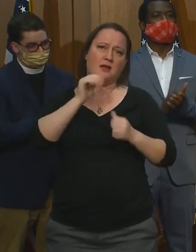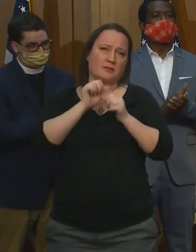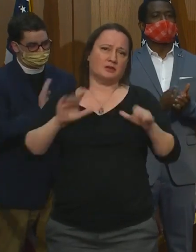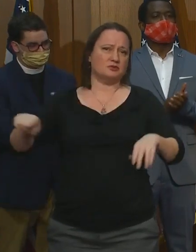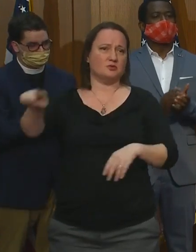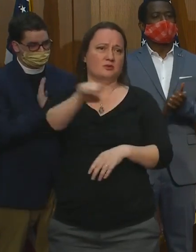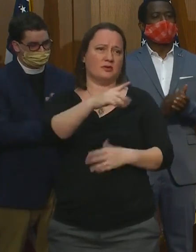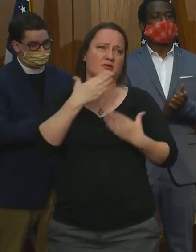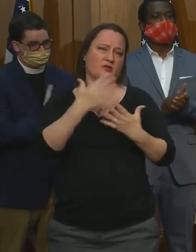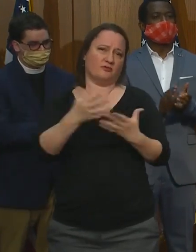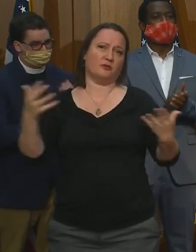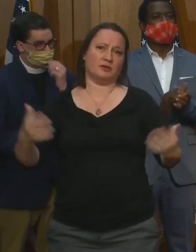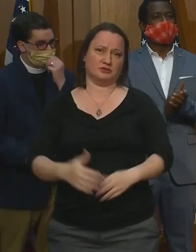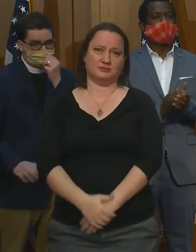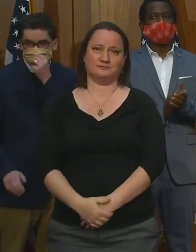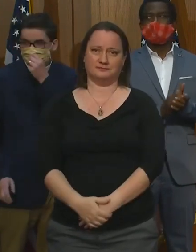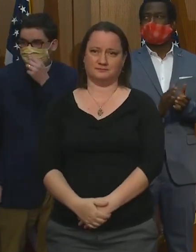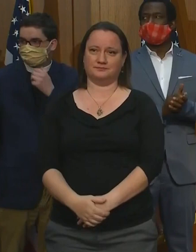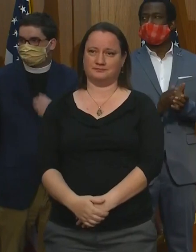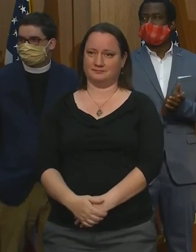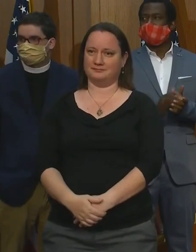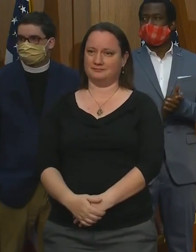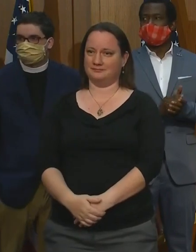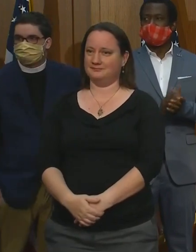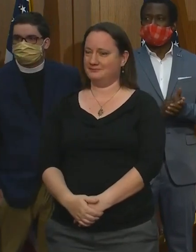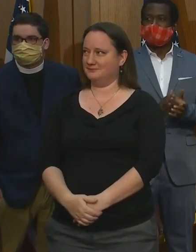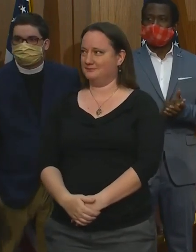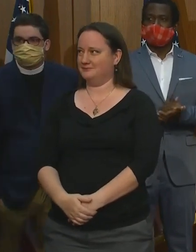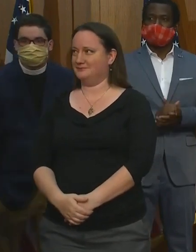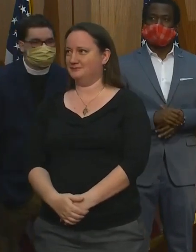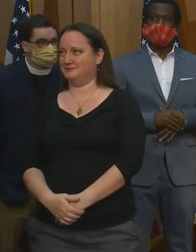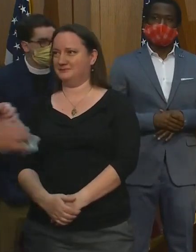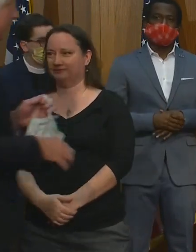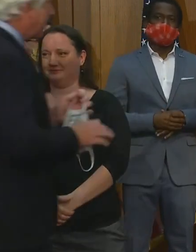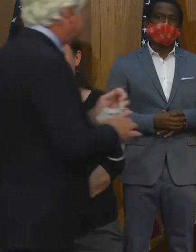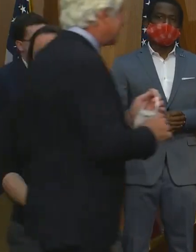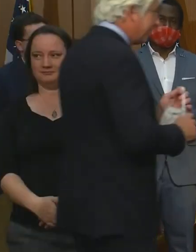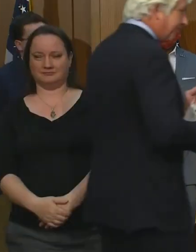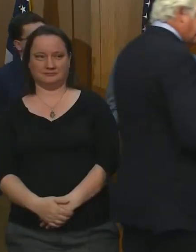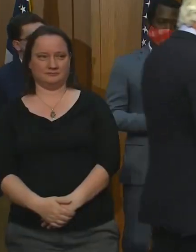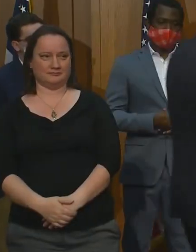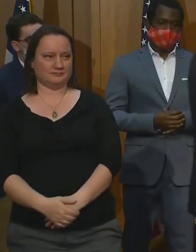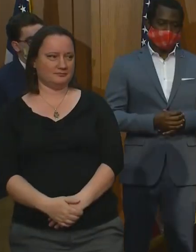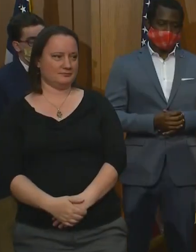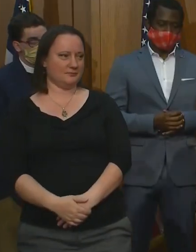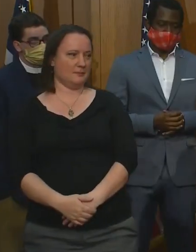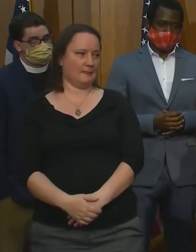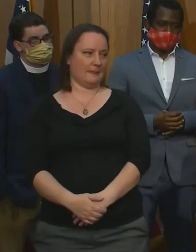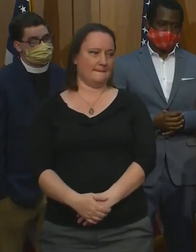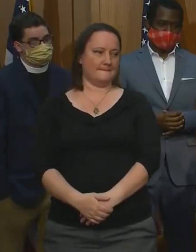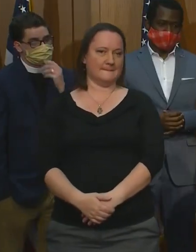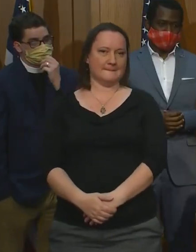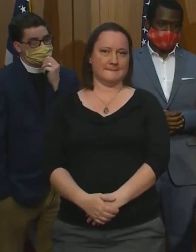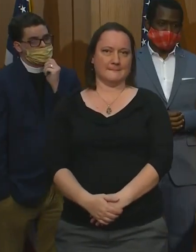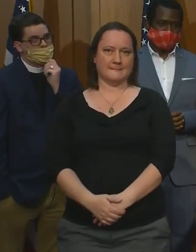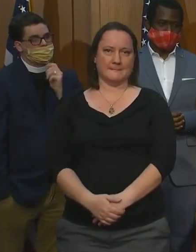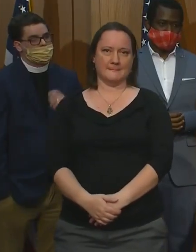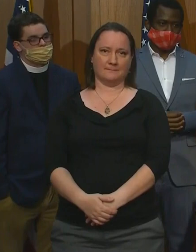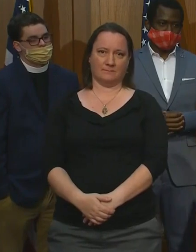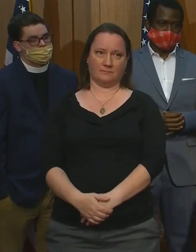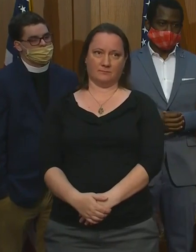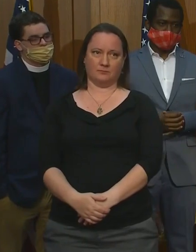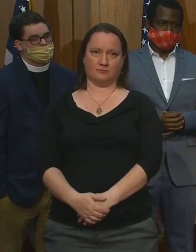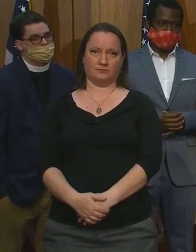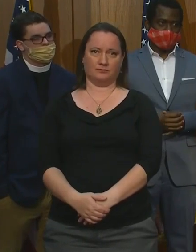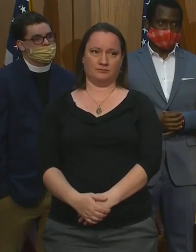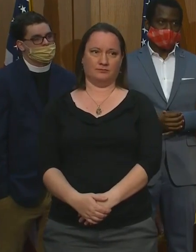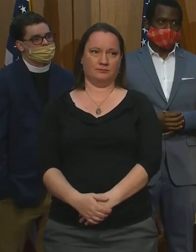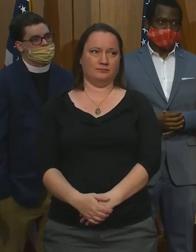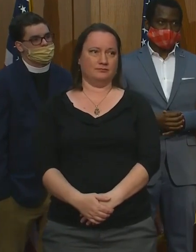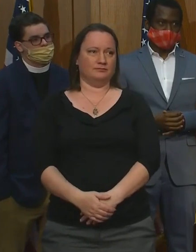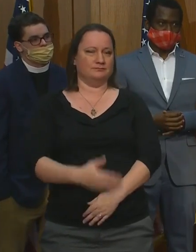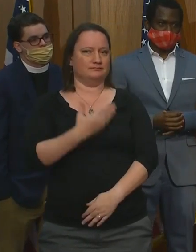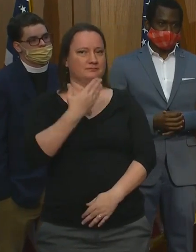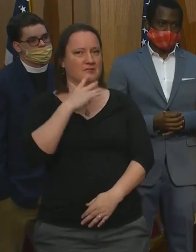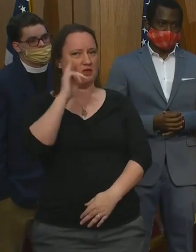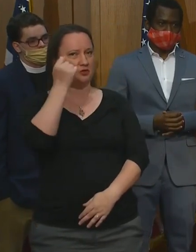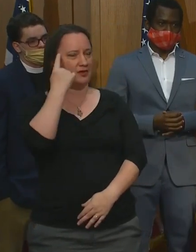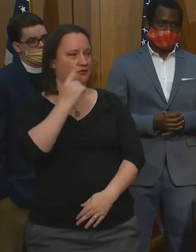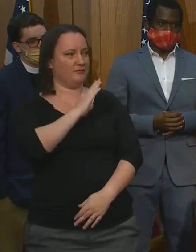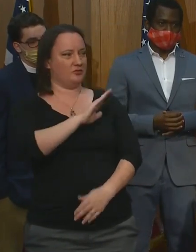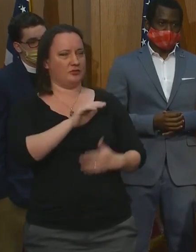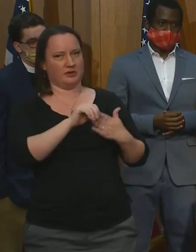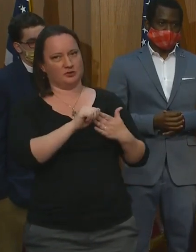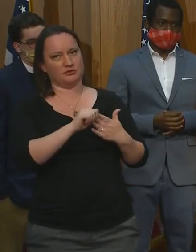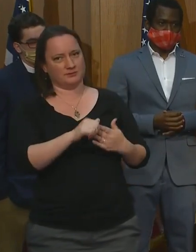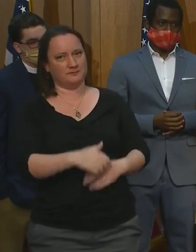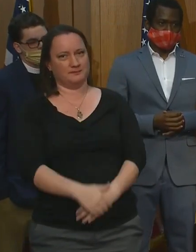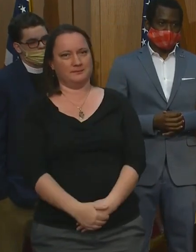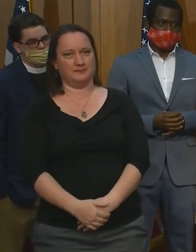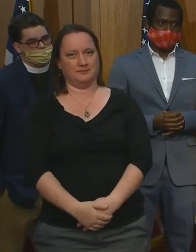DOING RIGHT NOW SO GOD BLESS